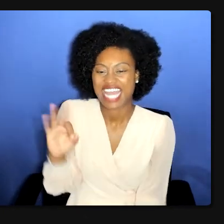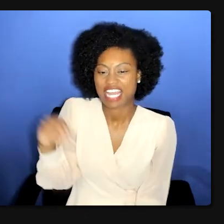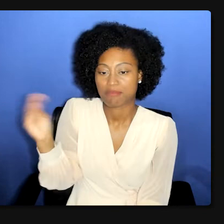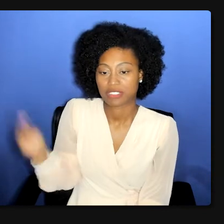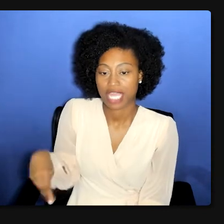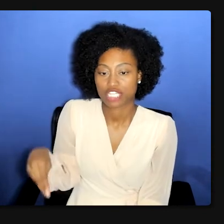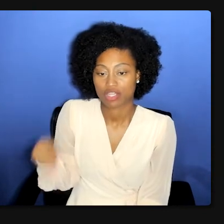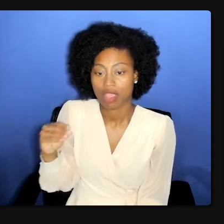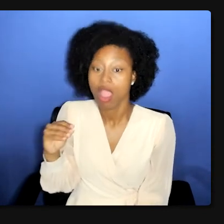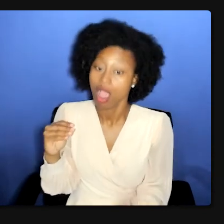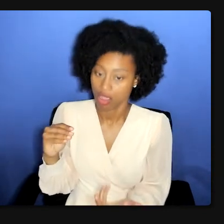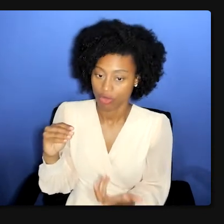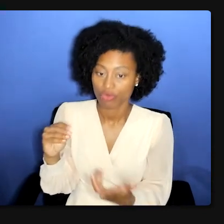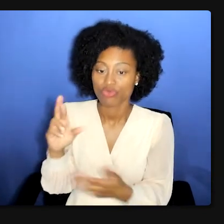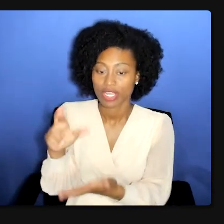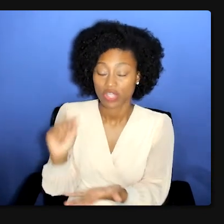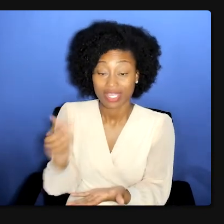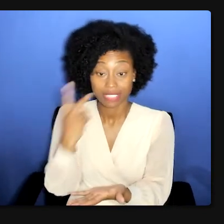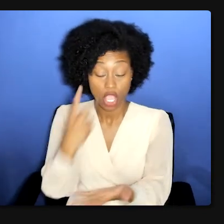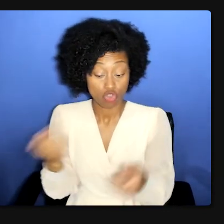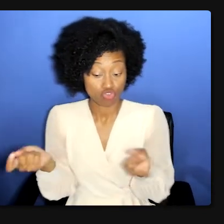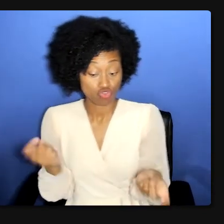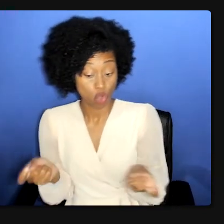So you can see that the control group at scale